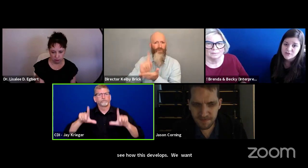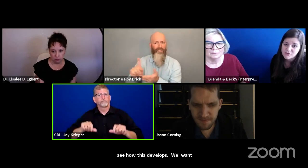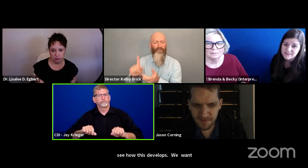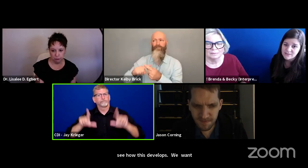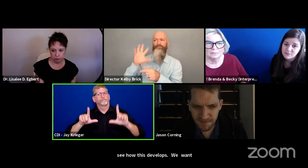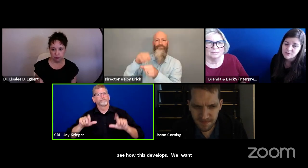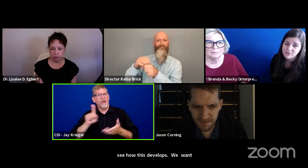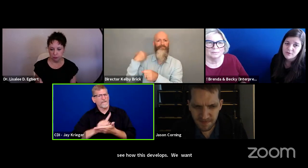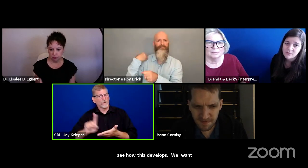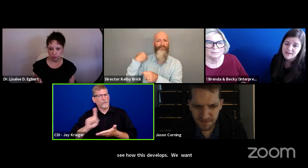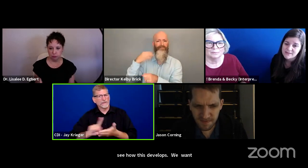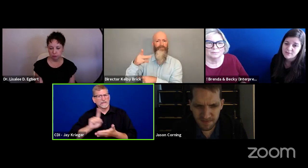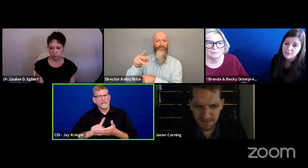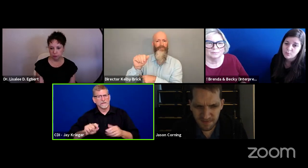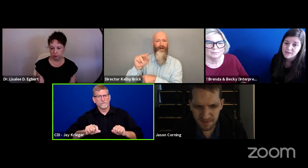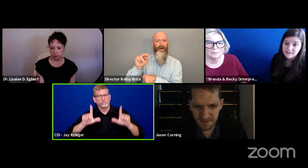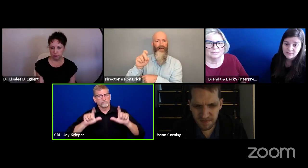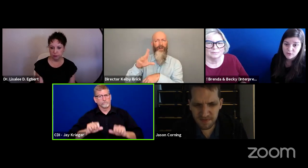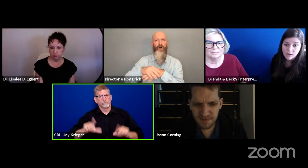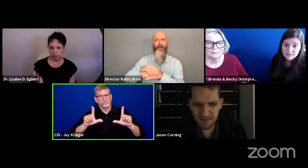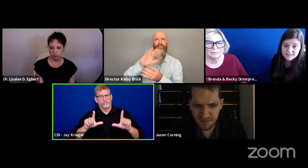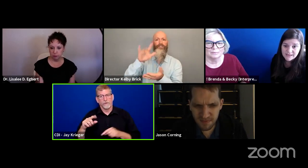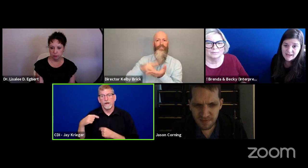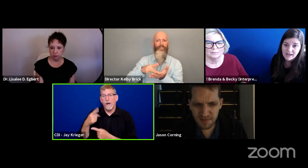As you've seen, we've provided weekly vlogs.